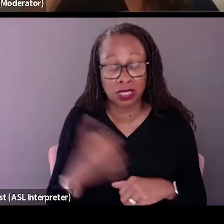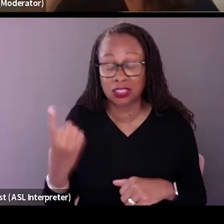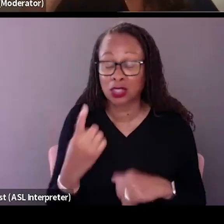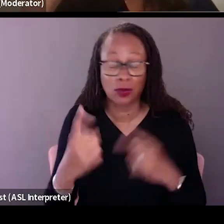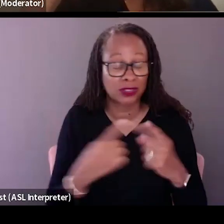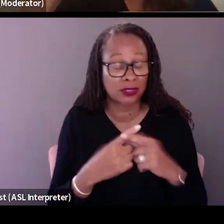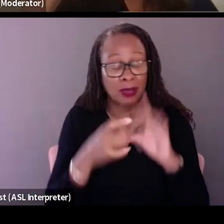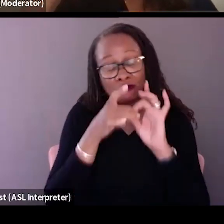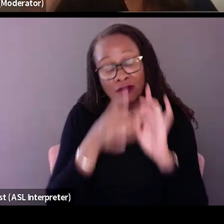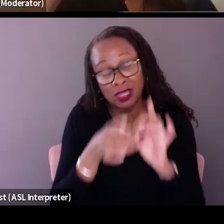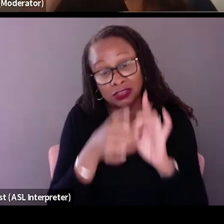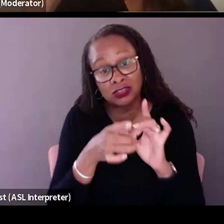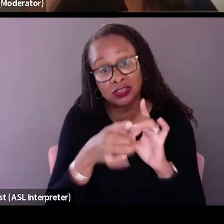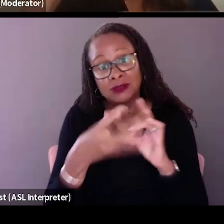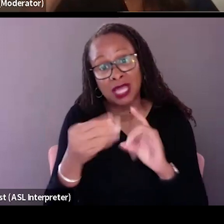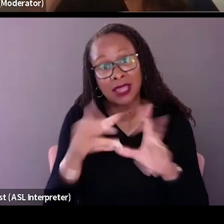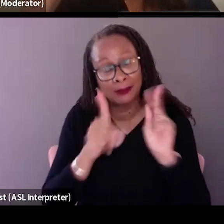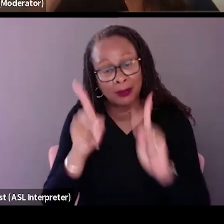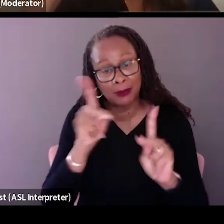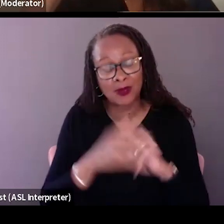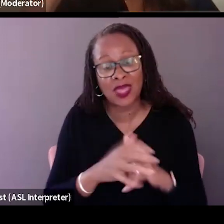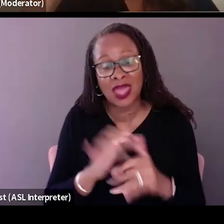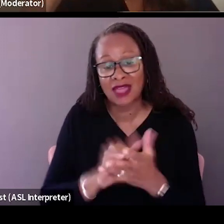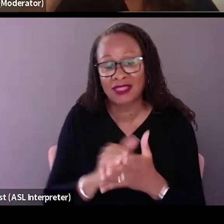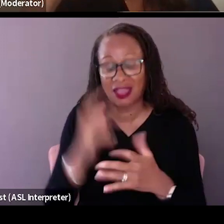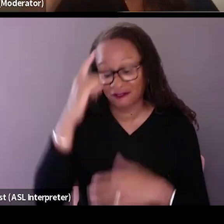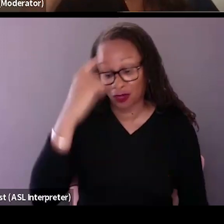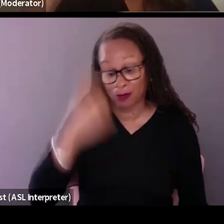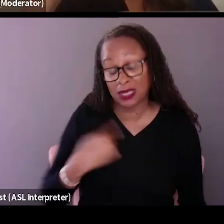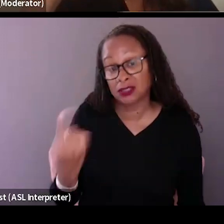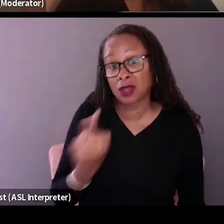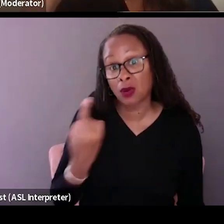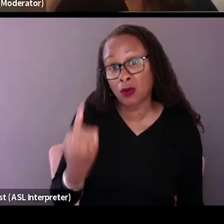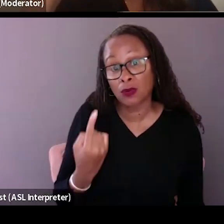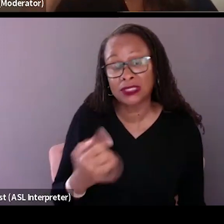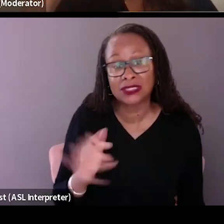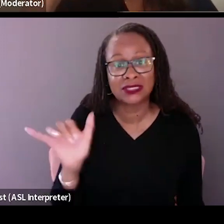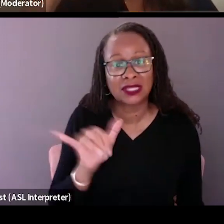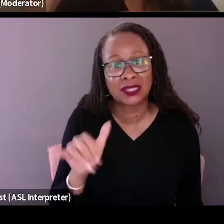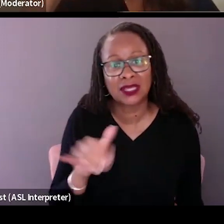and the people and that to me is always like you end up in these people's lives,